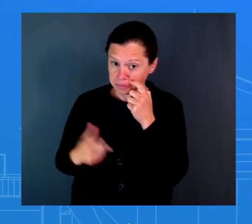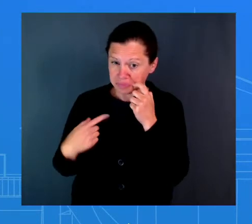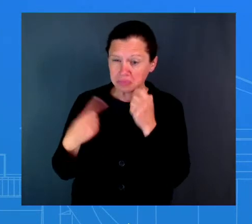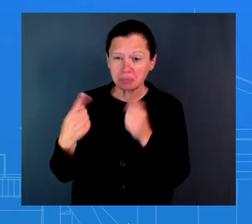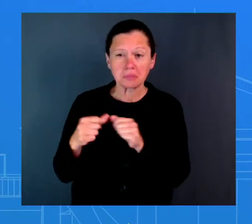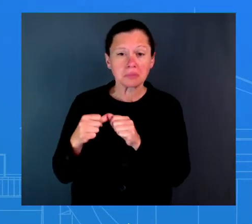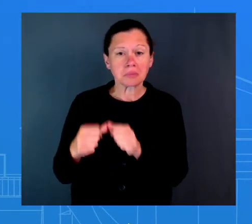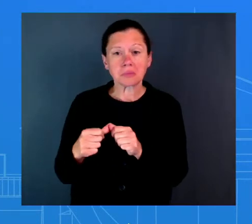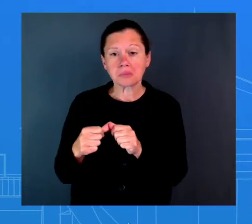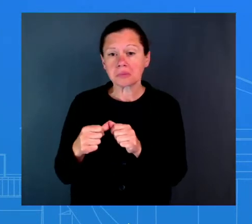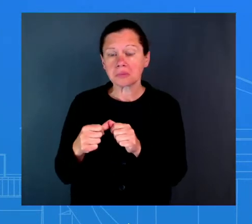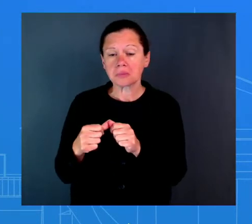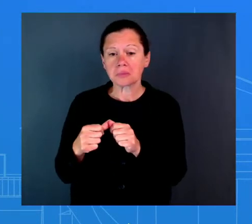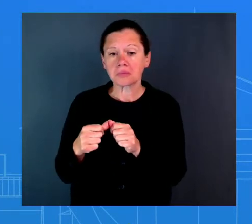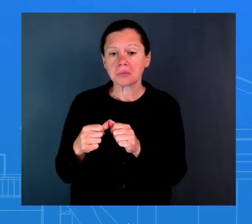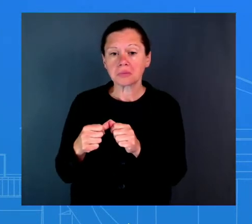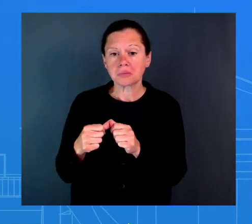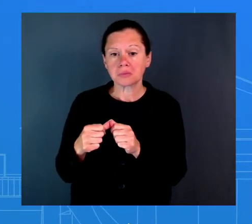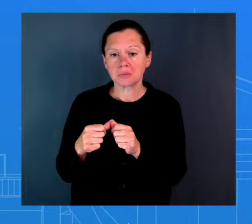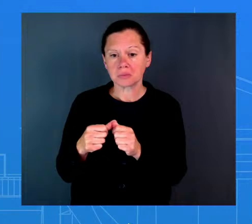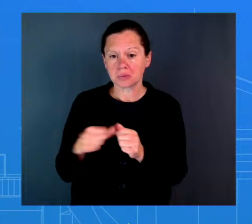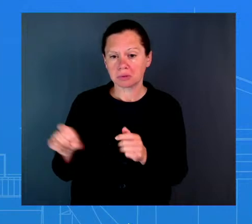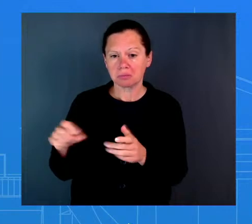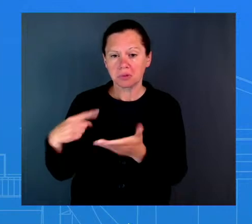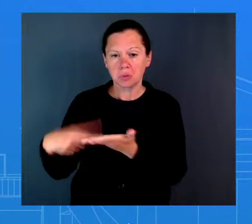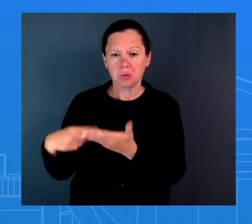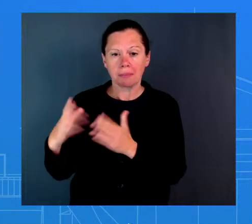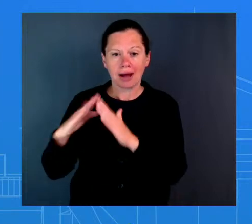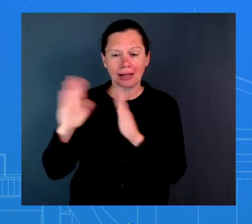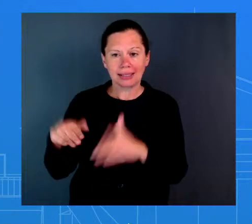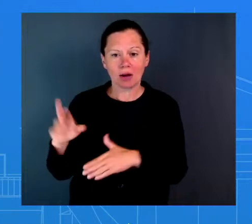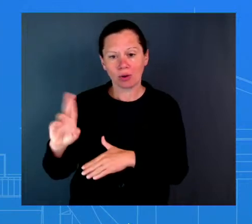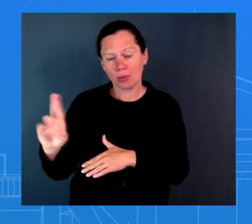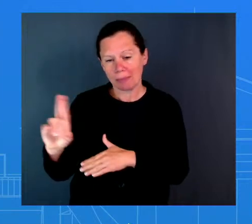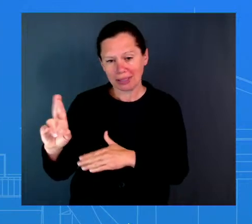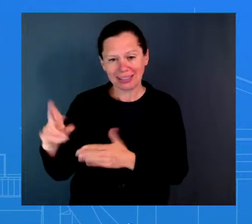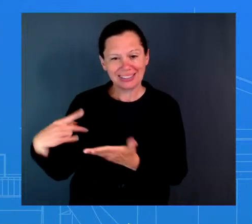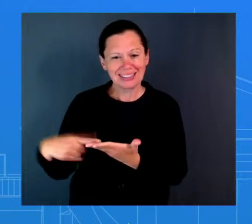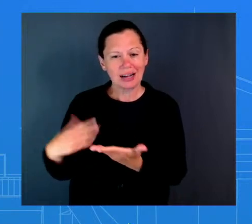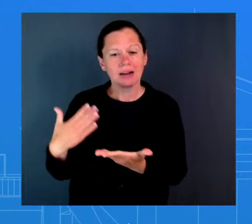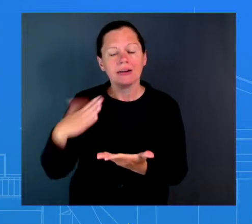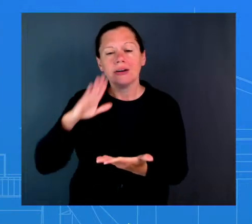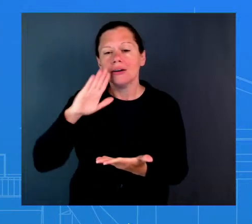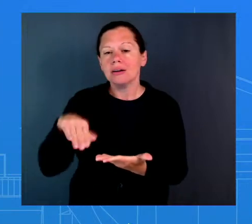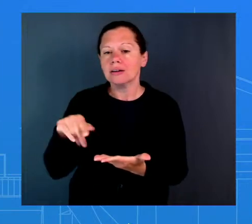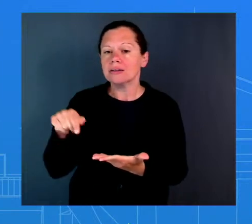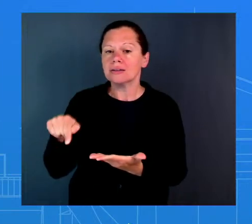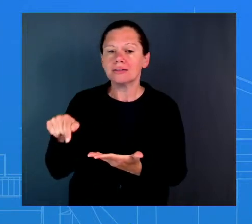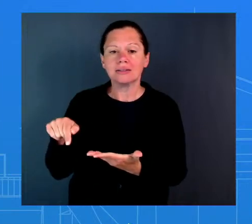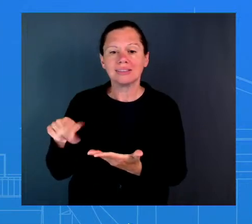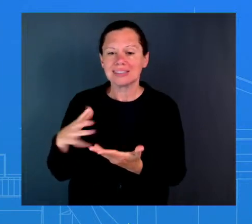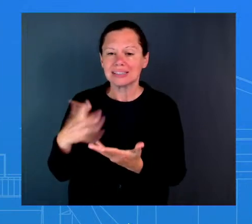that their chaos is marching us toward a reckless and damaging government shutdown. Extreme House Republicans